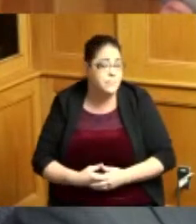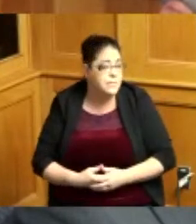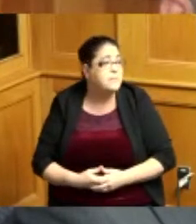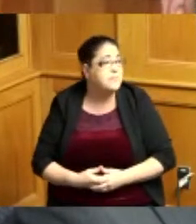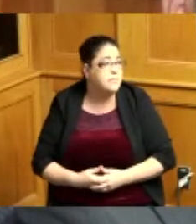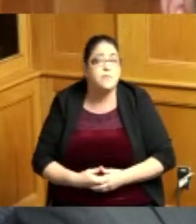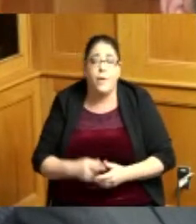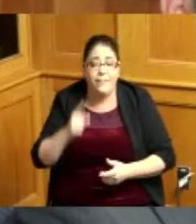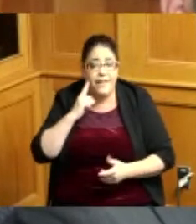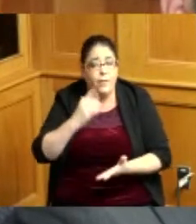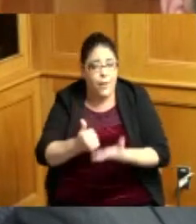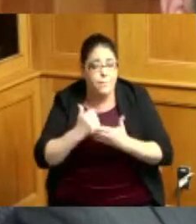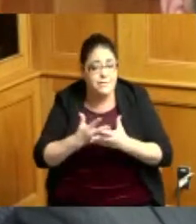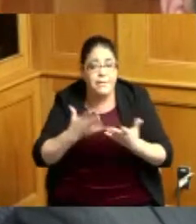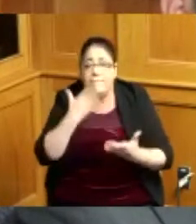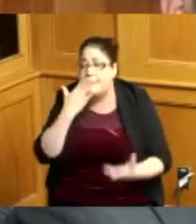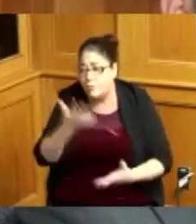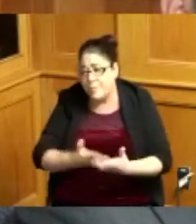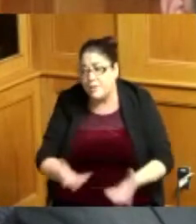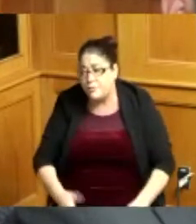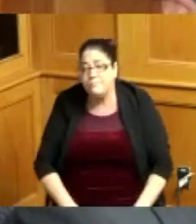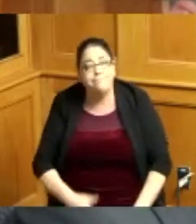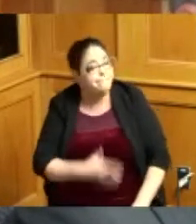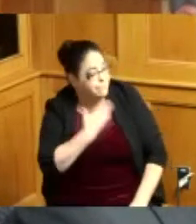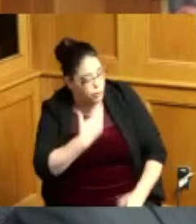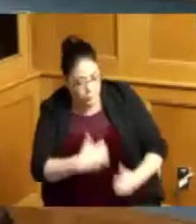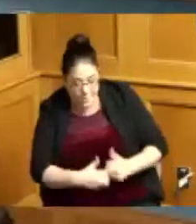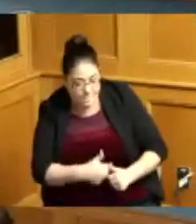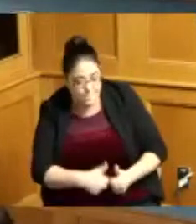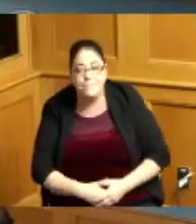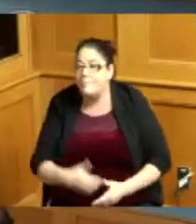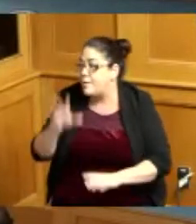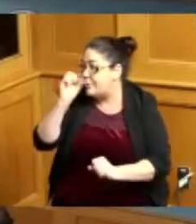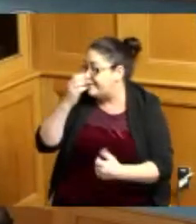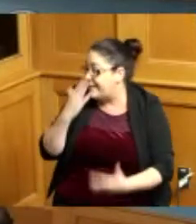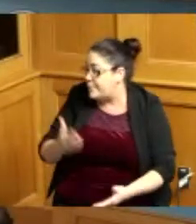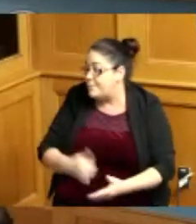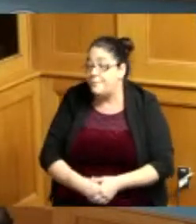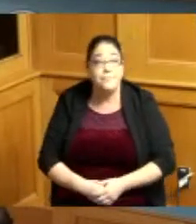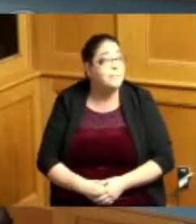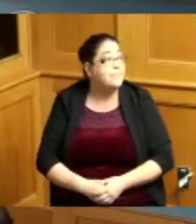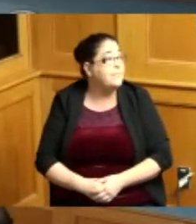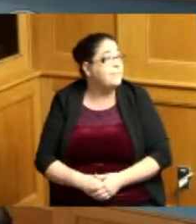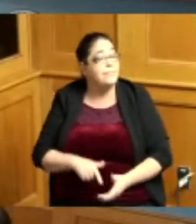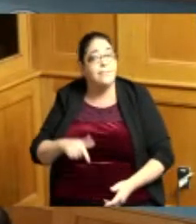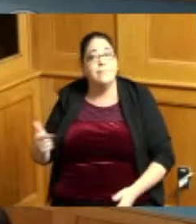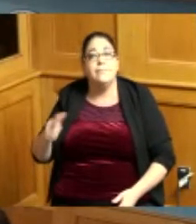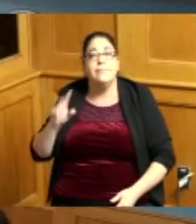will be really helpful yeah problem thank you thank you I just just want to just so we